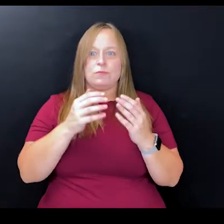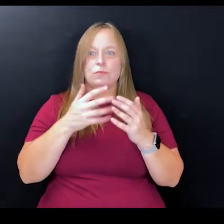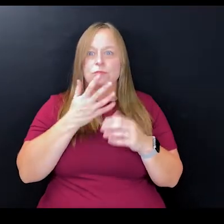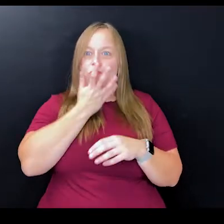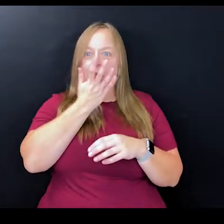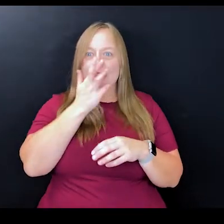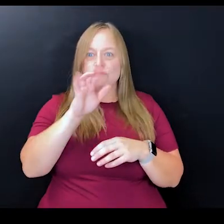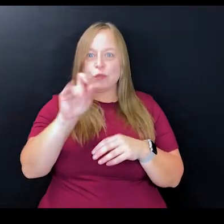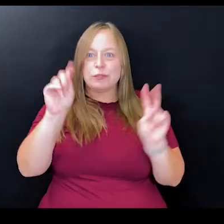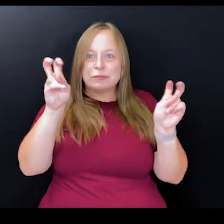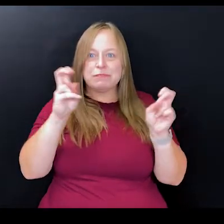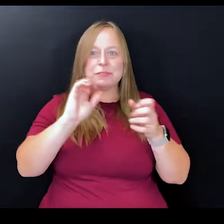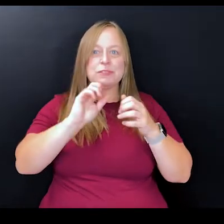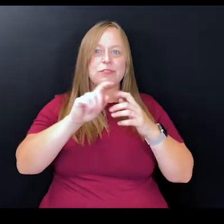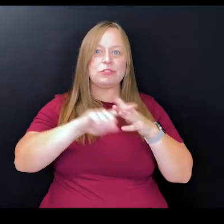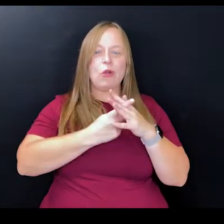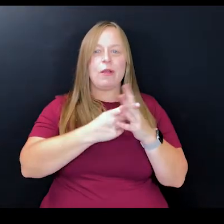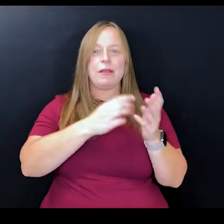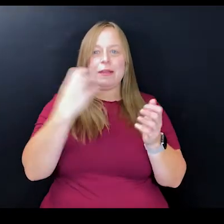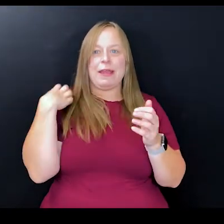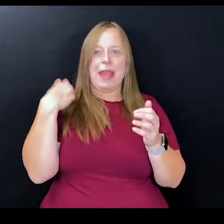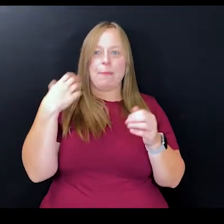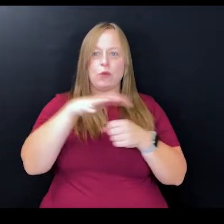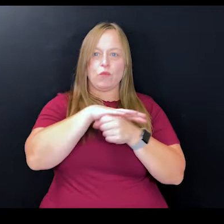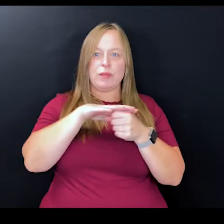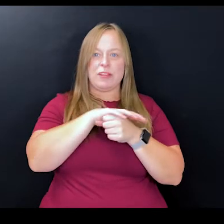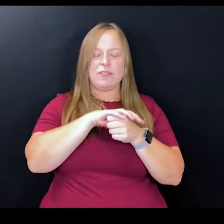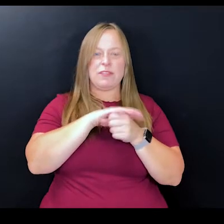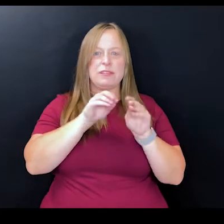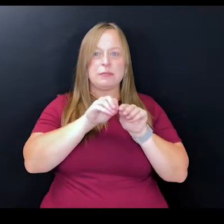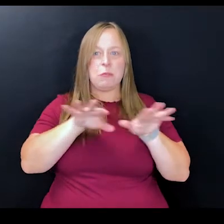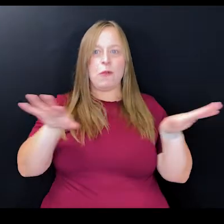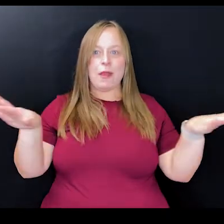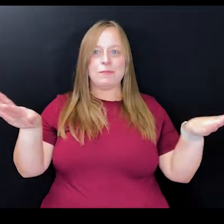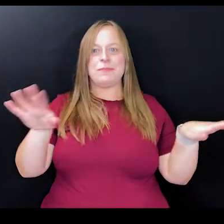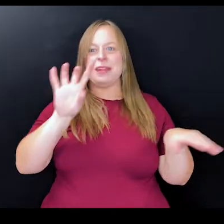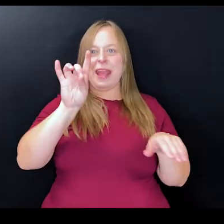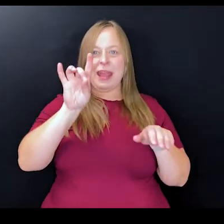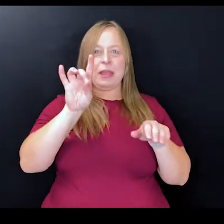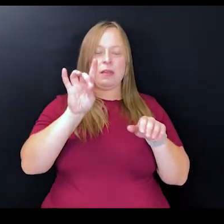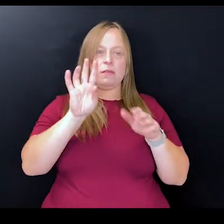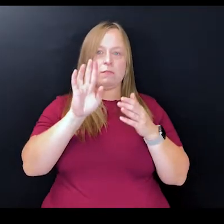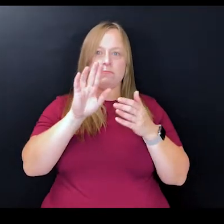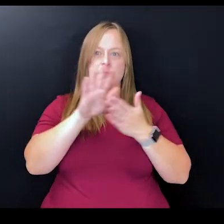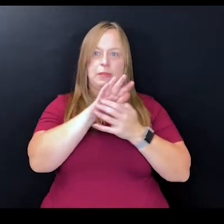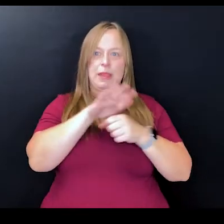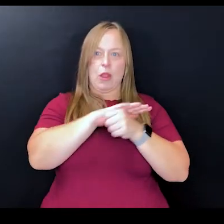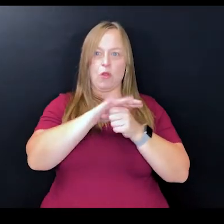in the Capital Region, and then spread to eight Upstate Regions throughout New York State.